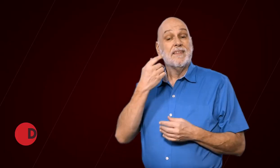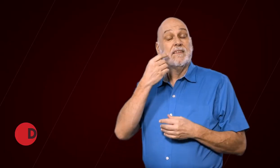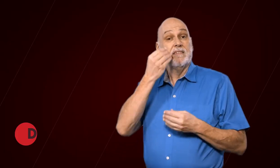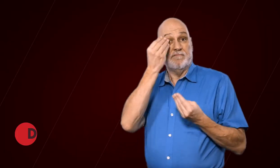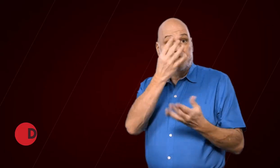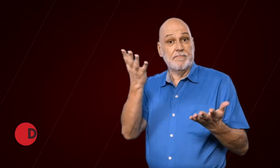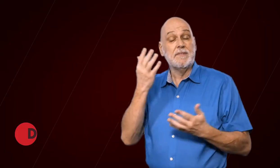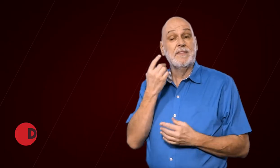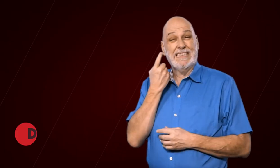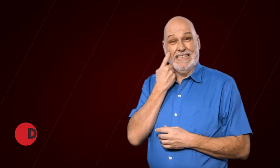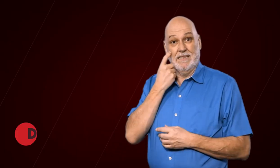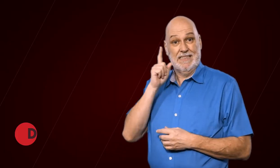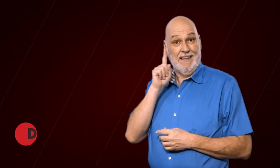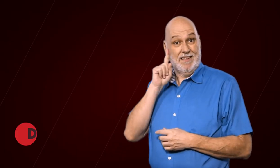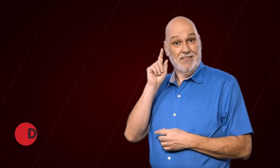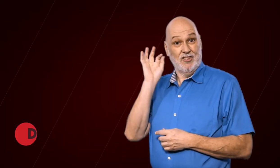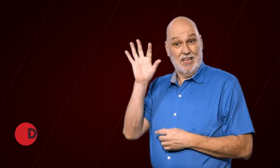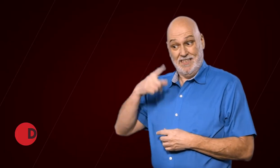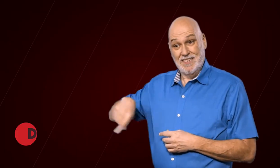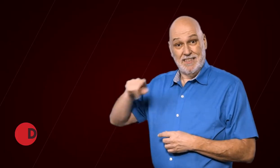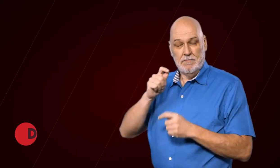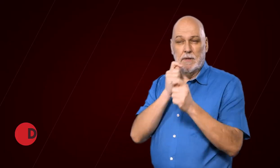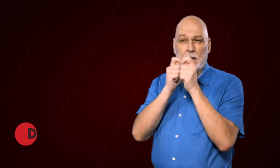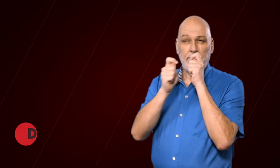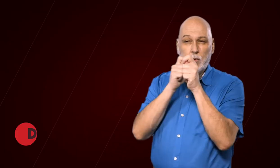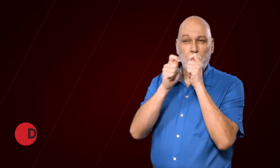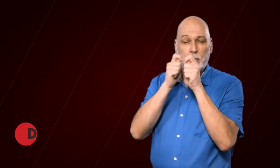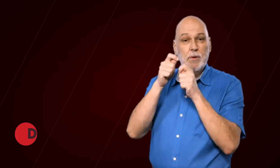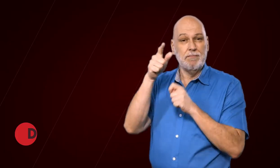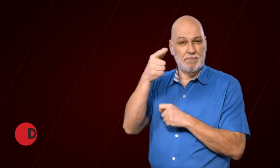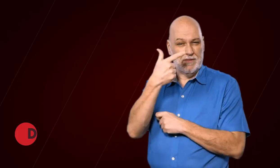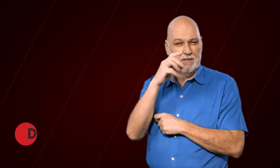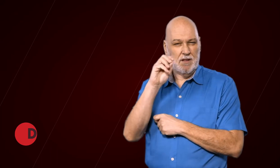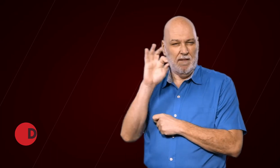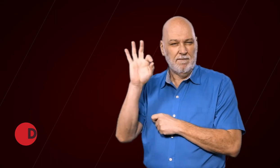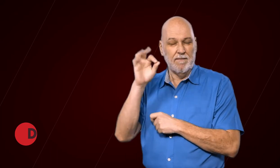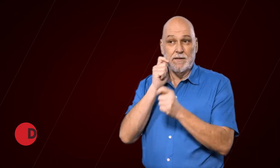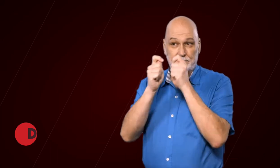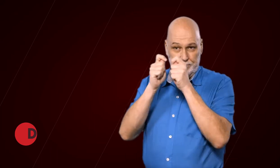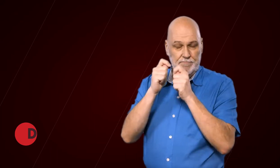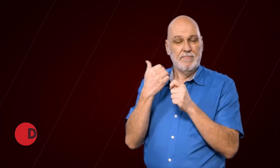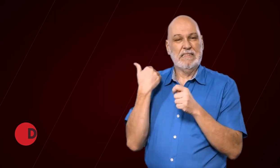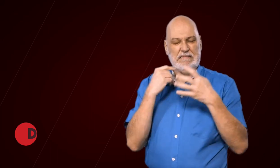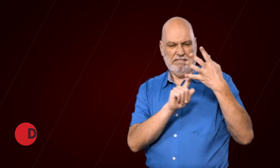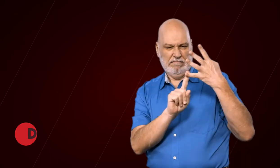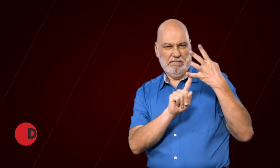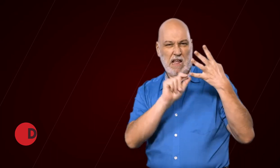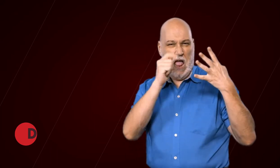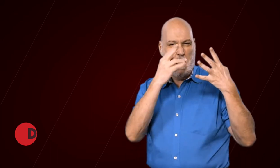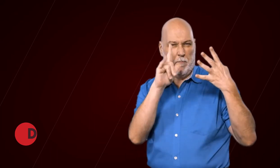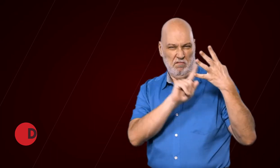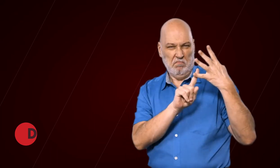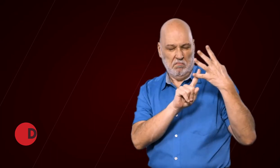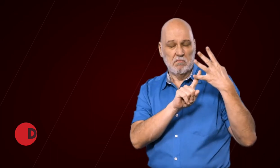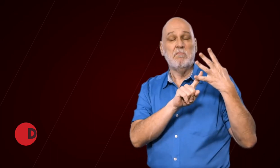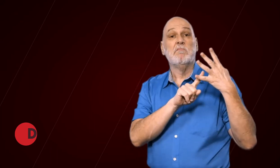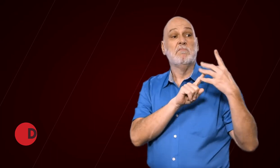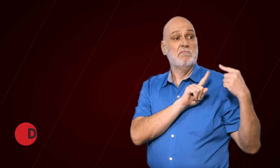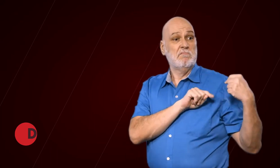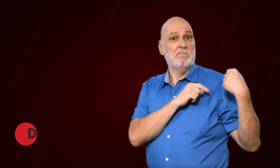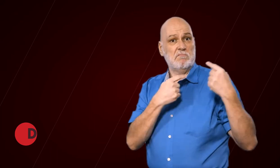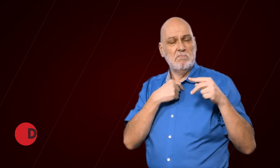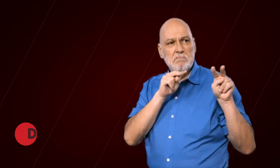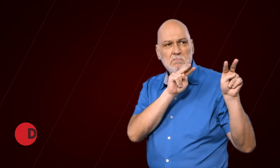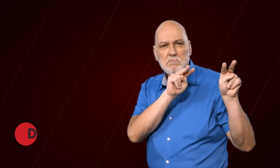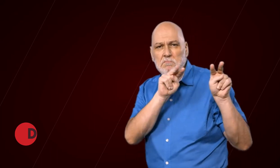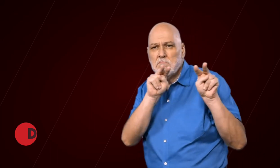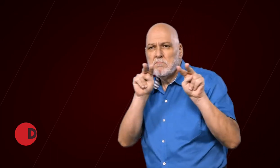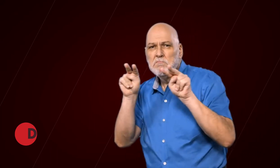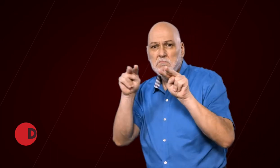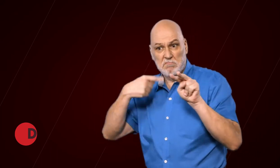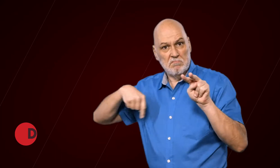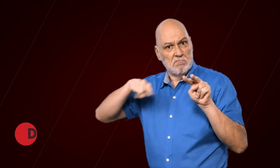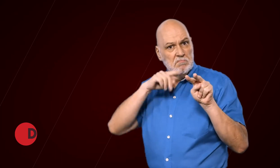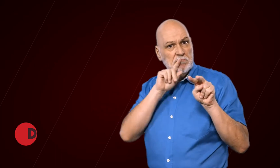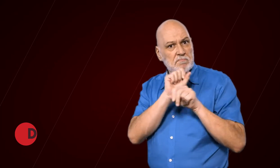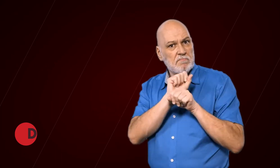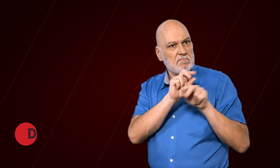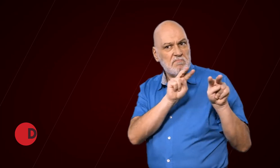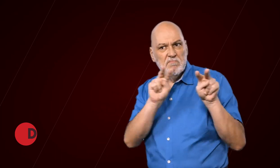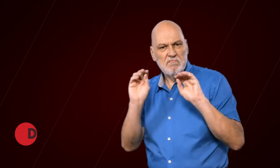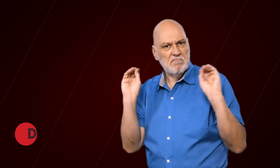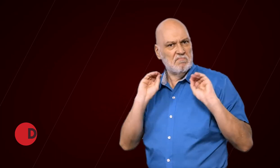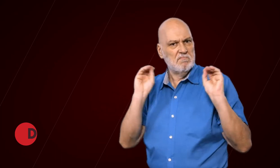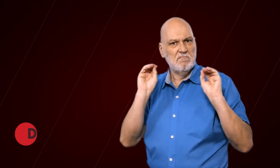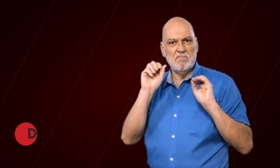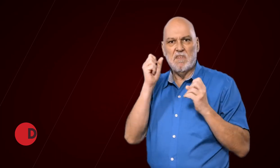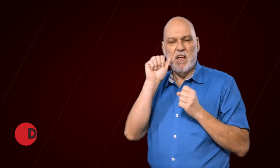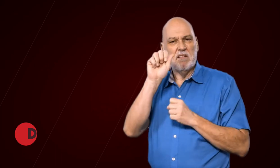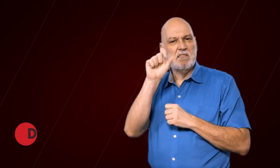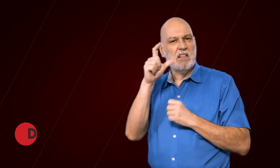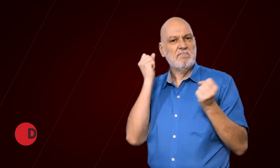[Anselmo]: DeafDots interviewed Geoff at the end of April so we